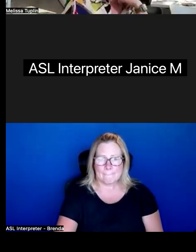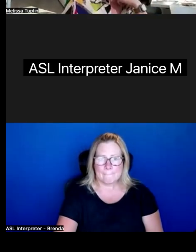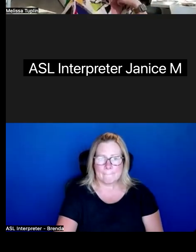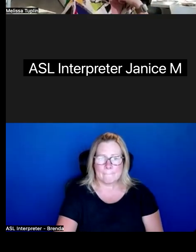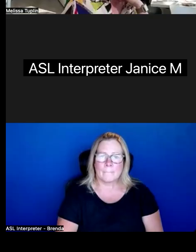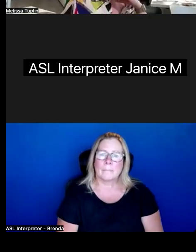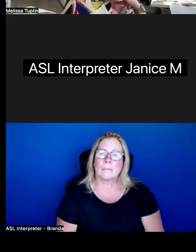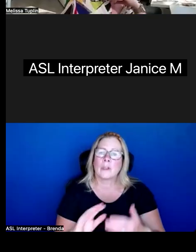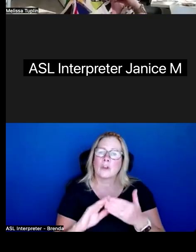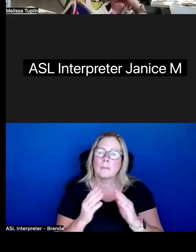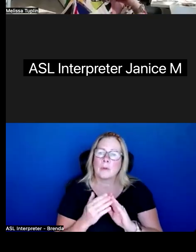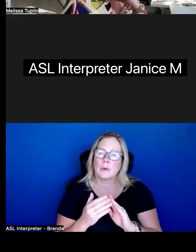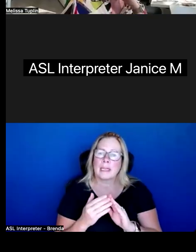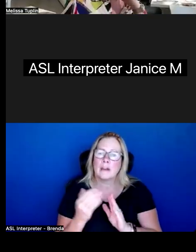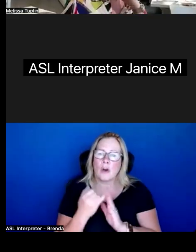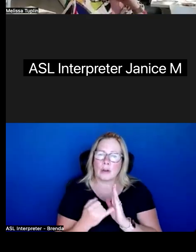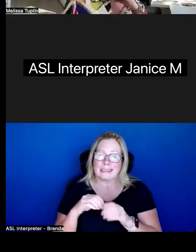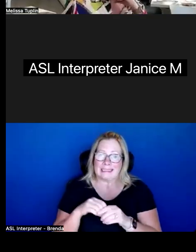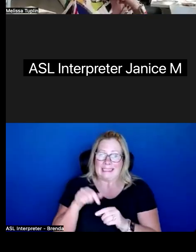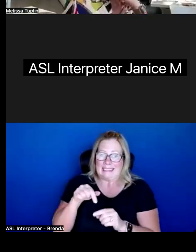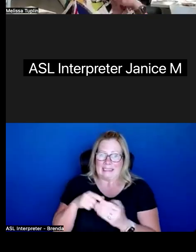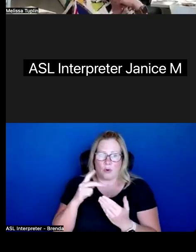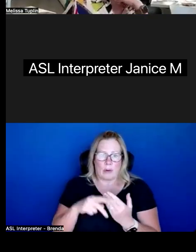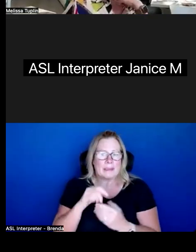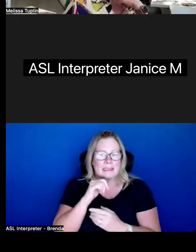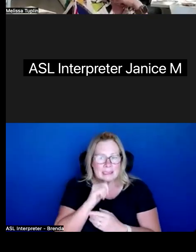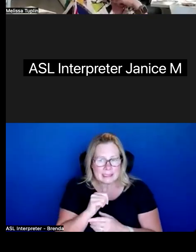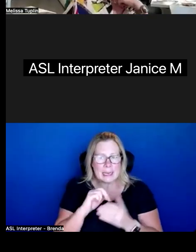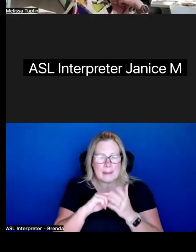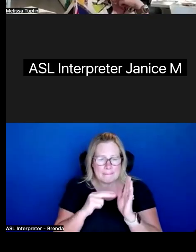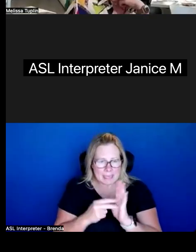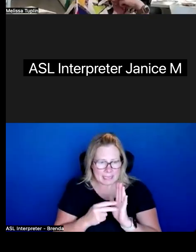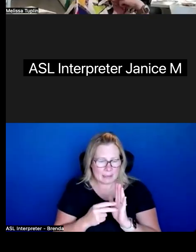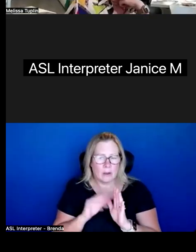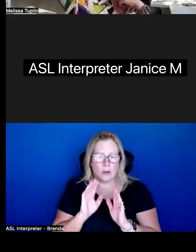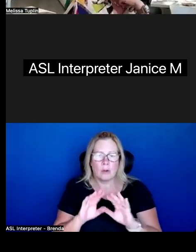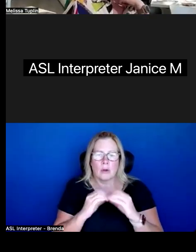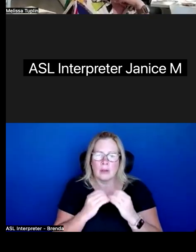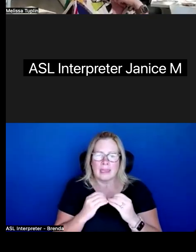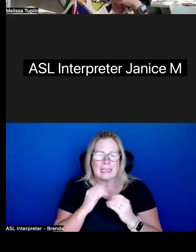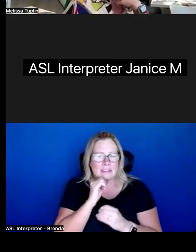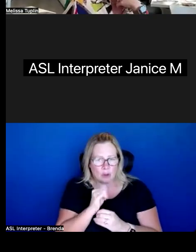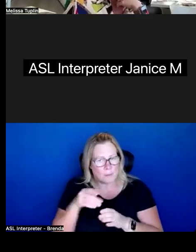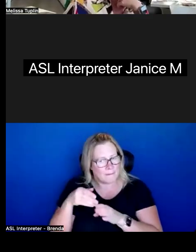program does not mean that your organization does not operate professionally. It doesn't mean that